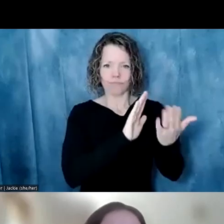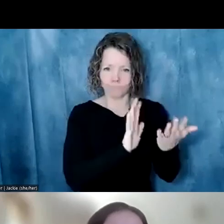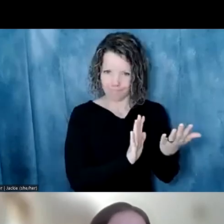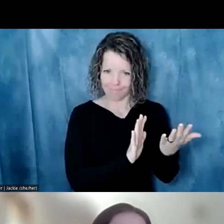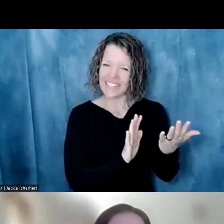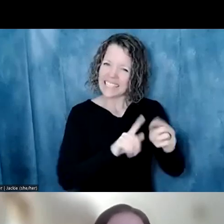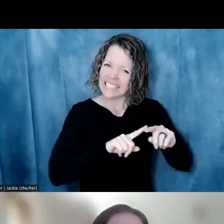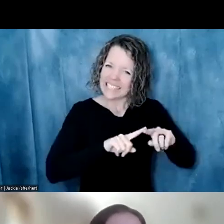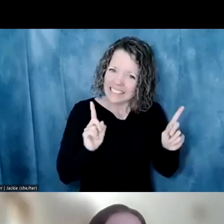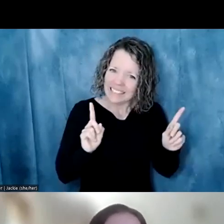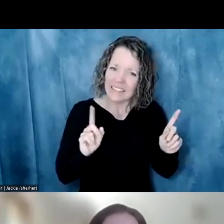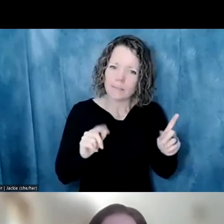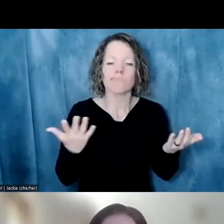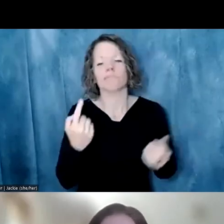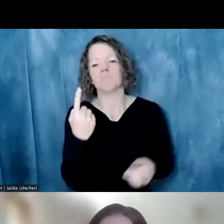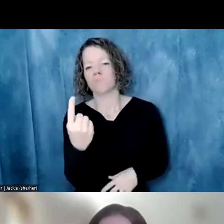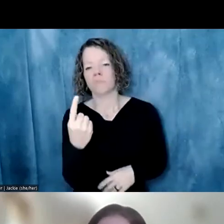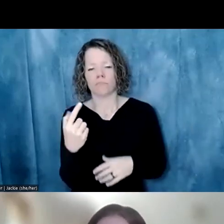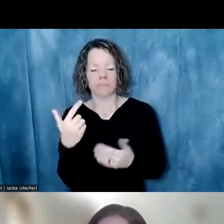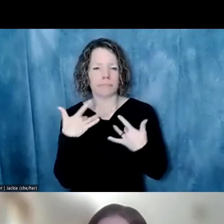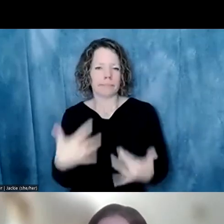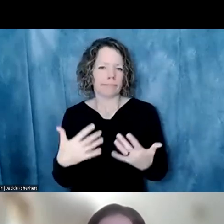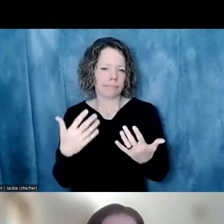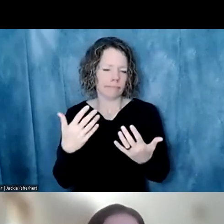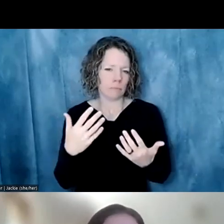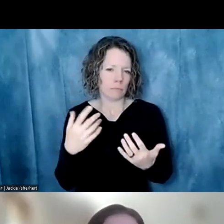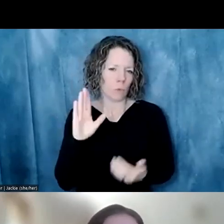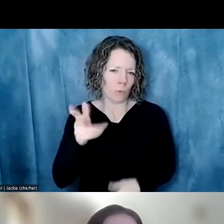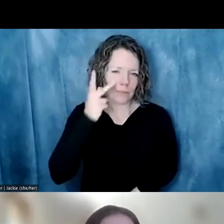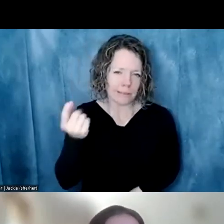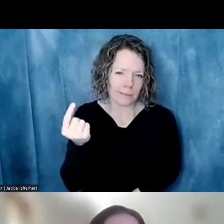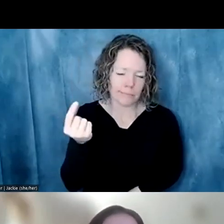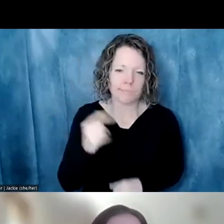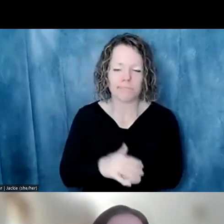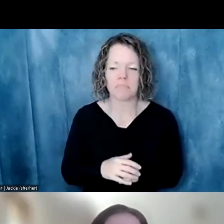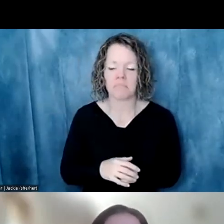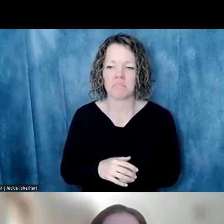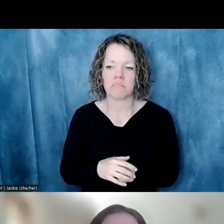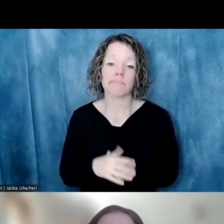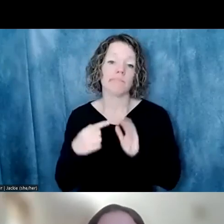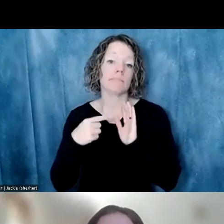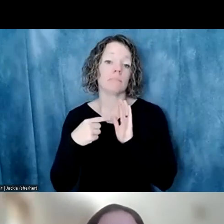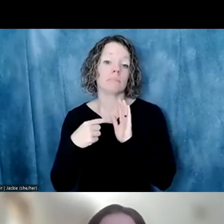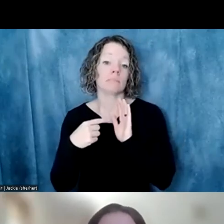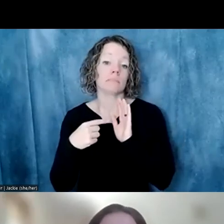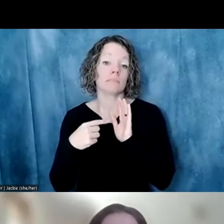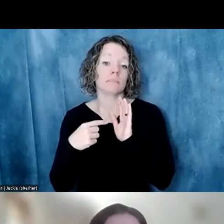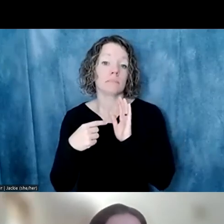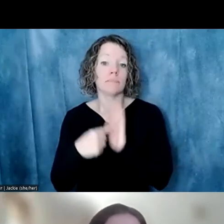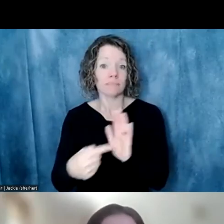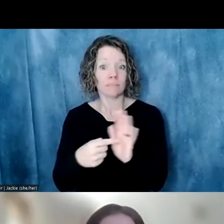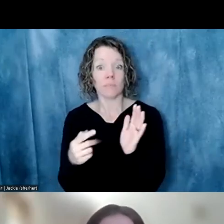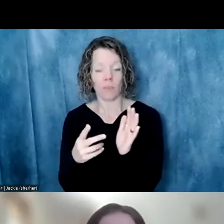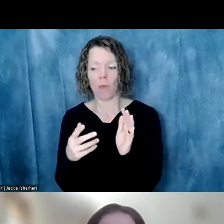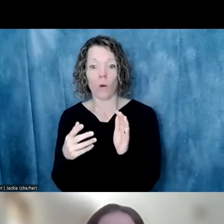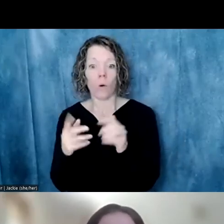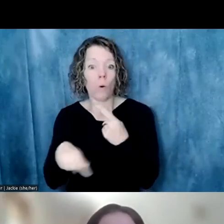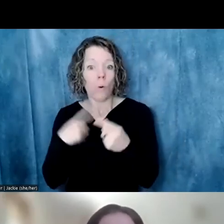of, example, in terms of the space for expressed "unacceptable" feelings like suicidal ideation,